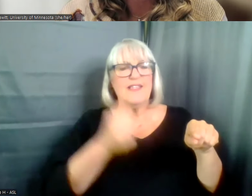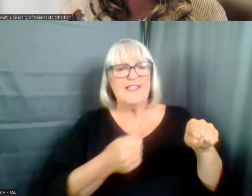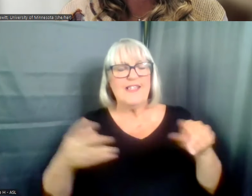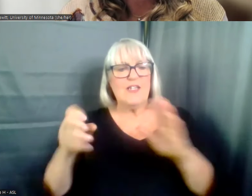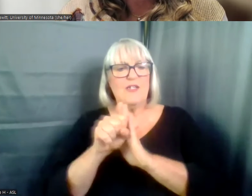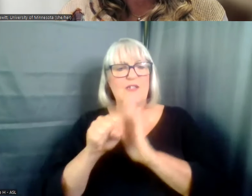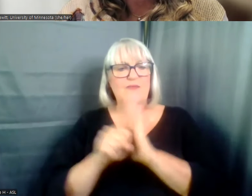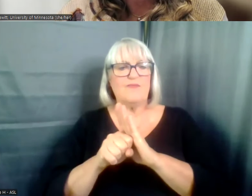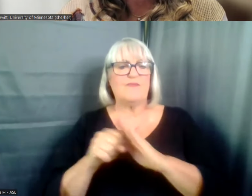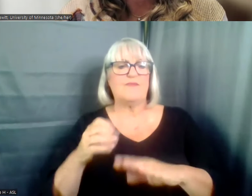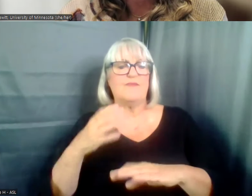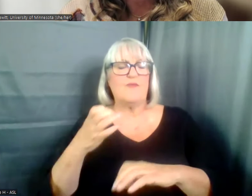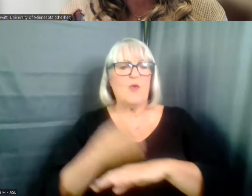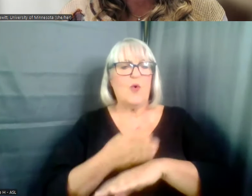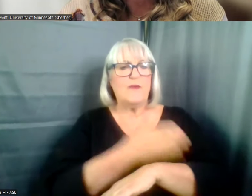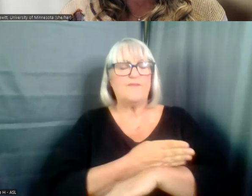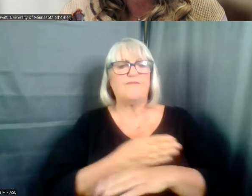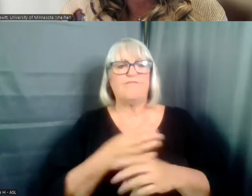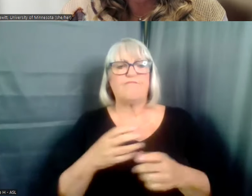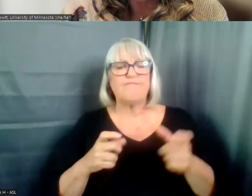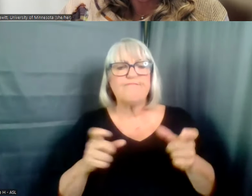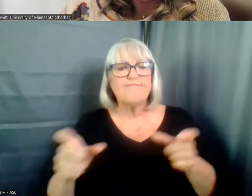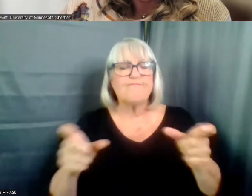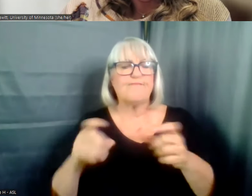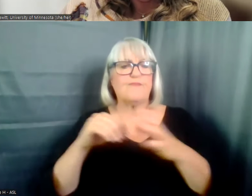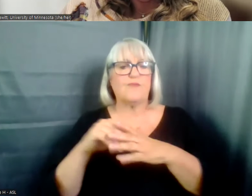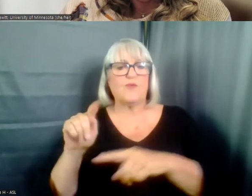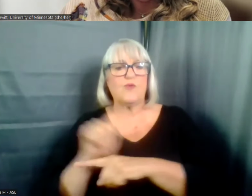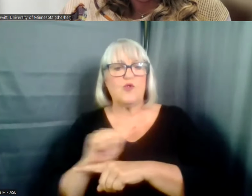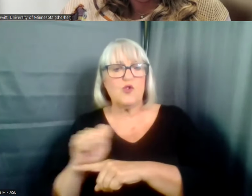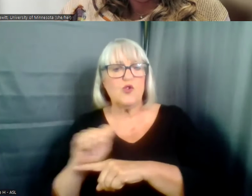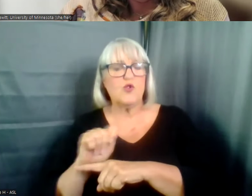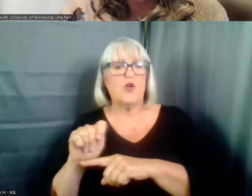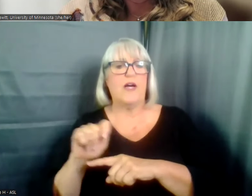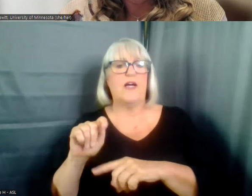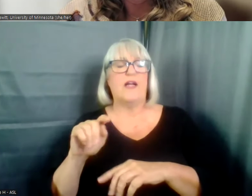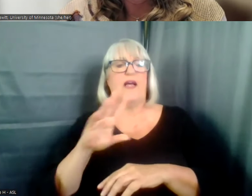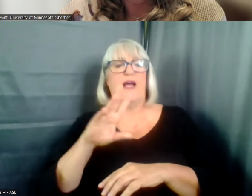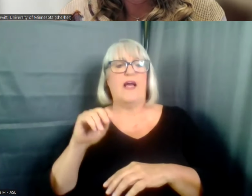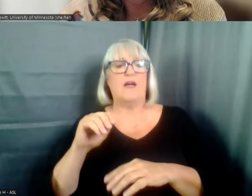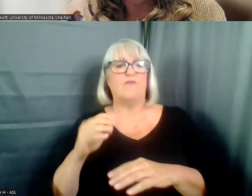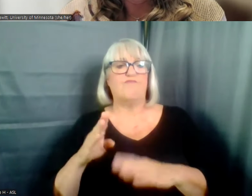investments to improve training opportunities and to develop career ladders and lattices for various direct care workforce